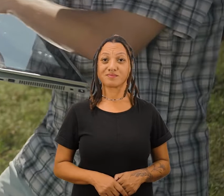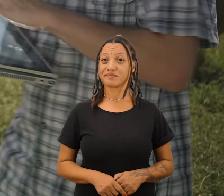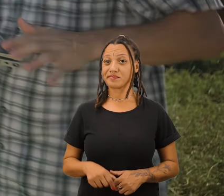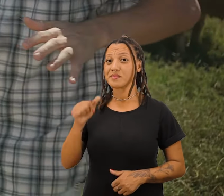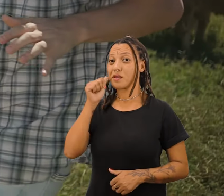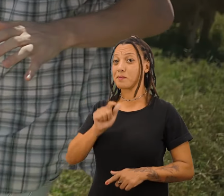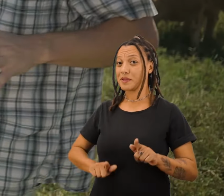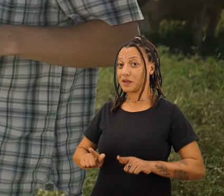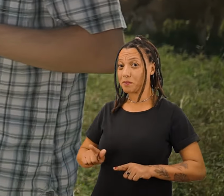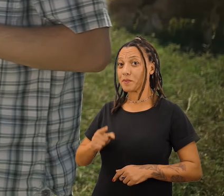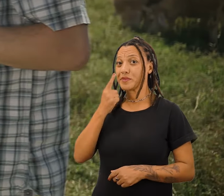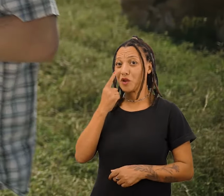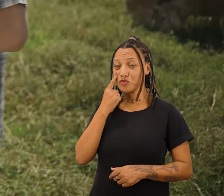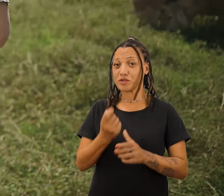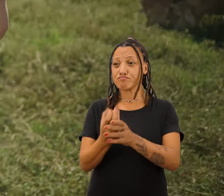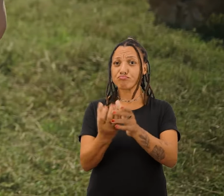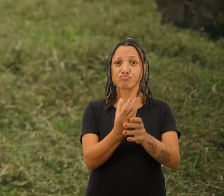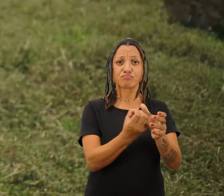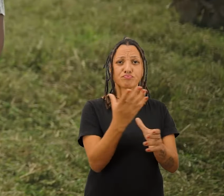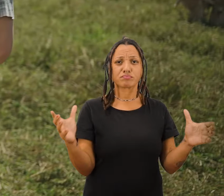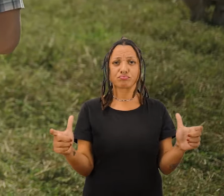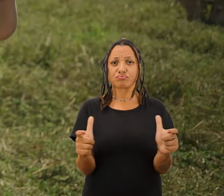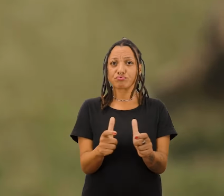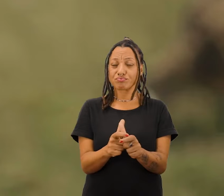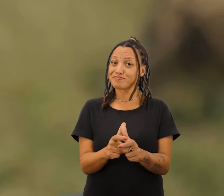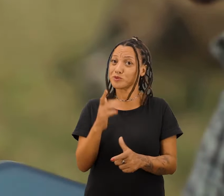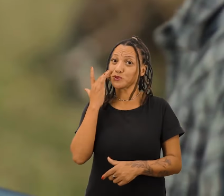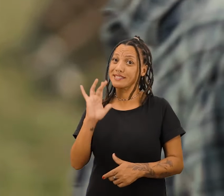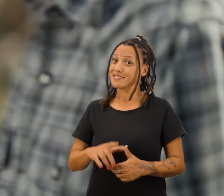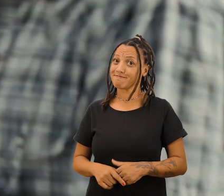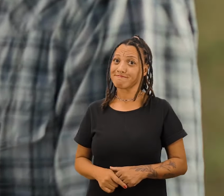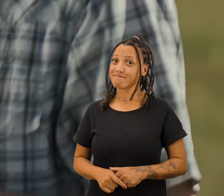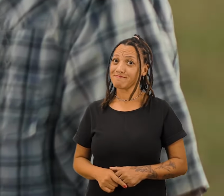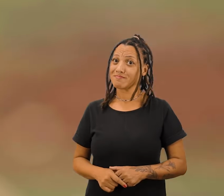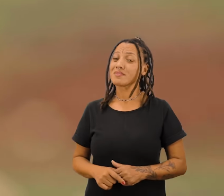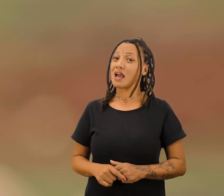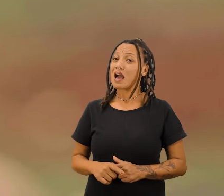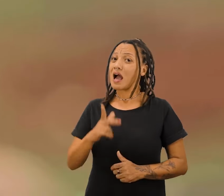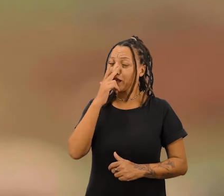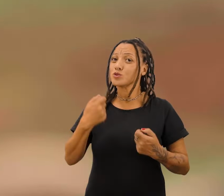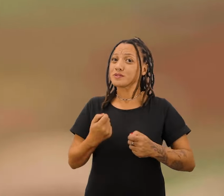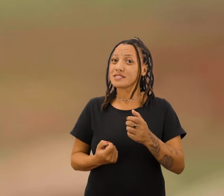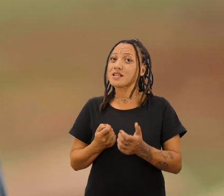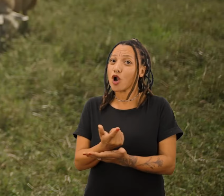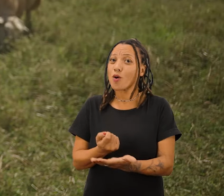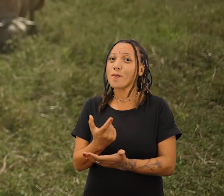Soft [Jotapê] Hey cousin, I was seeing here, productivity dropped a lot, you know? Look, I don't know...